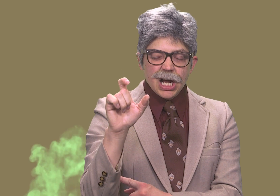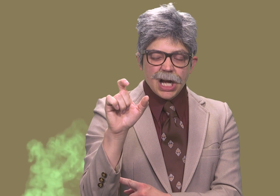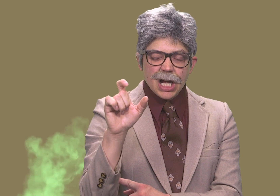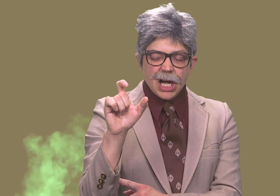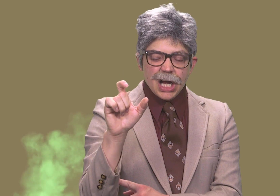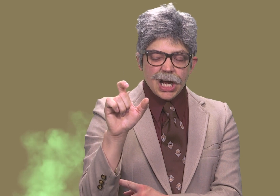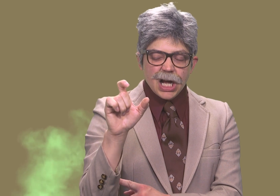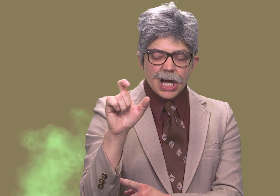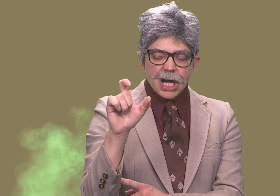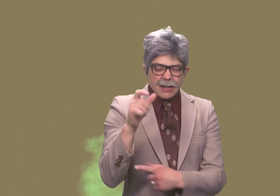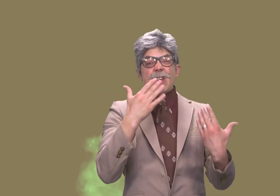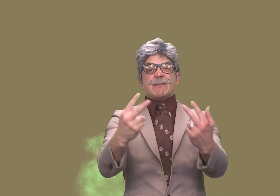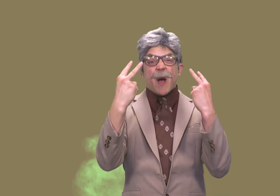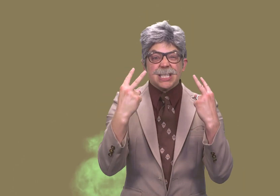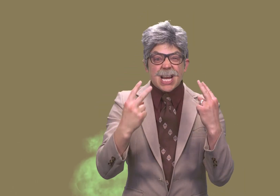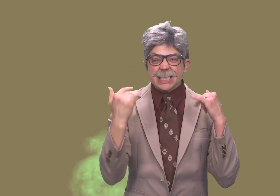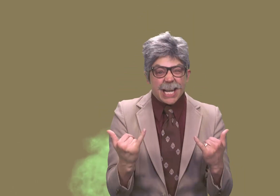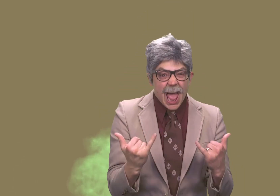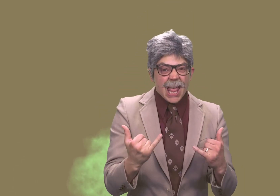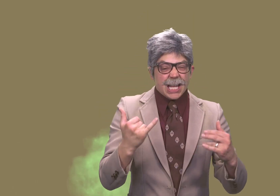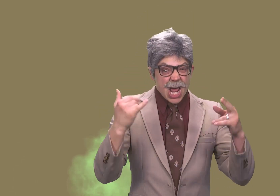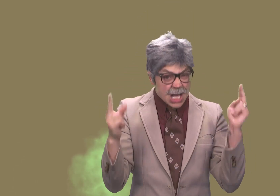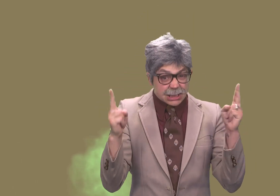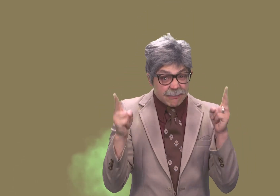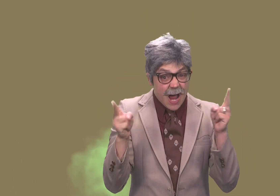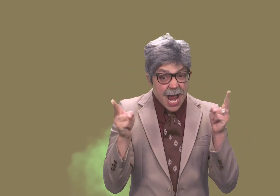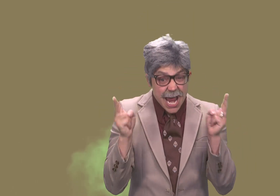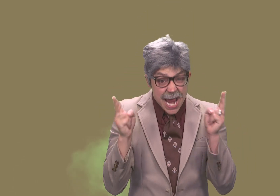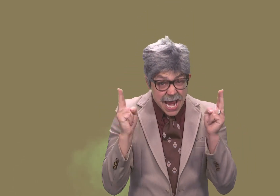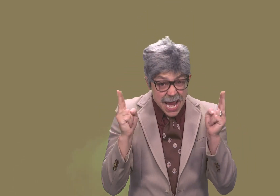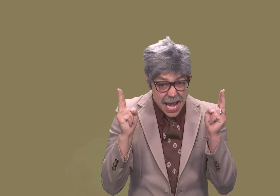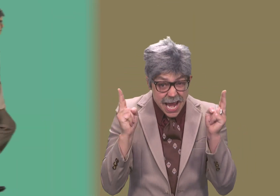[fart] Thanks for watching Today in History!